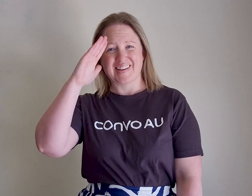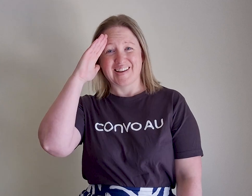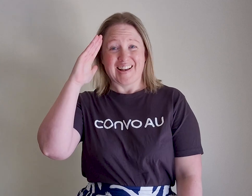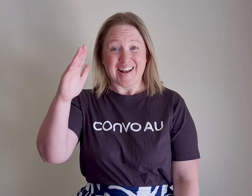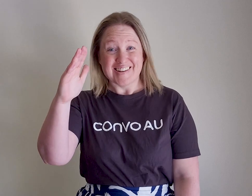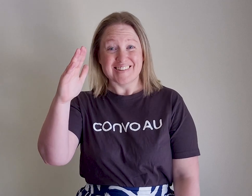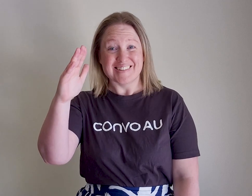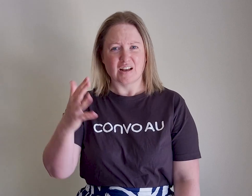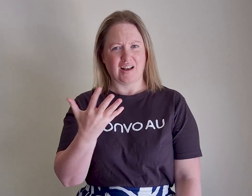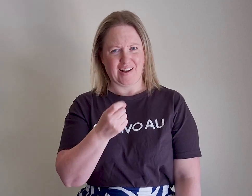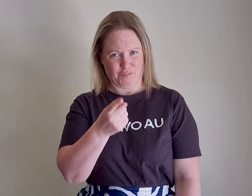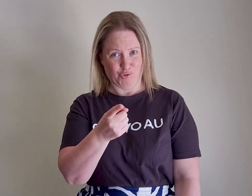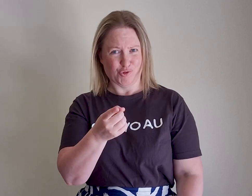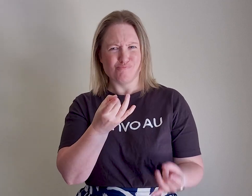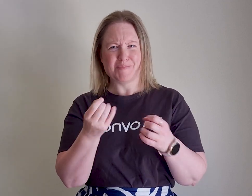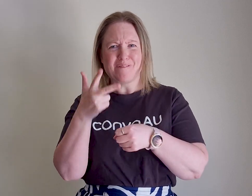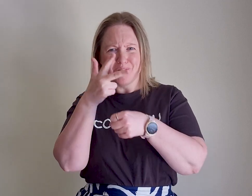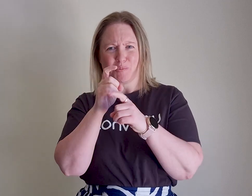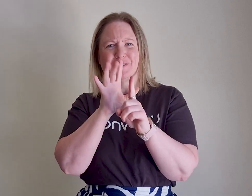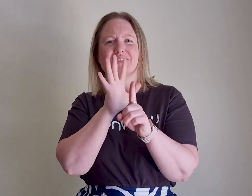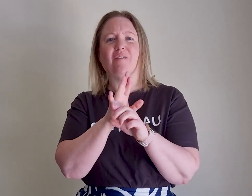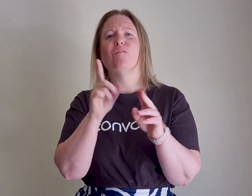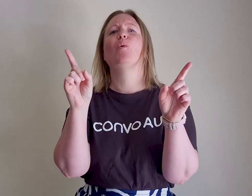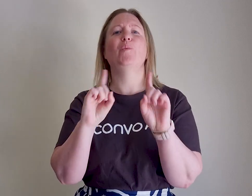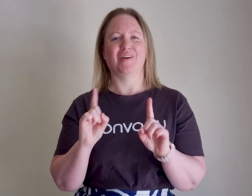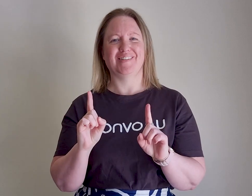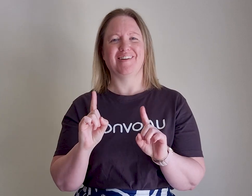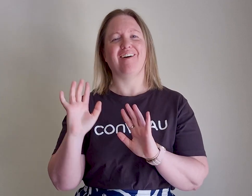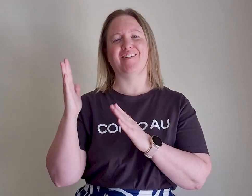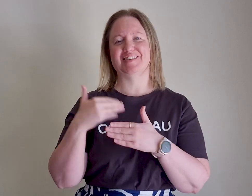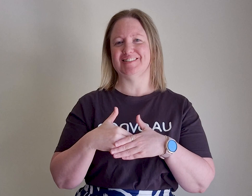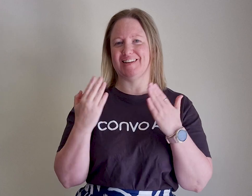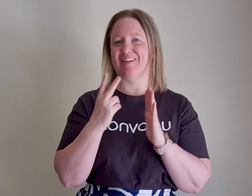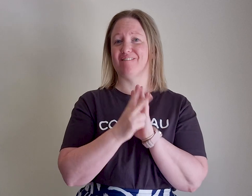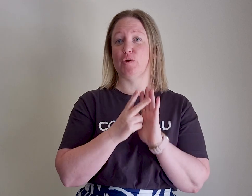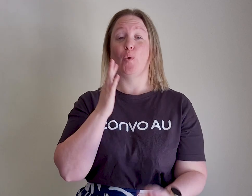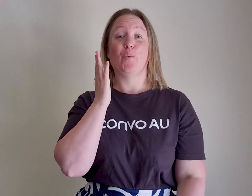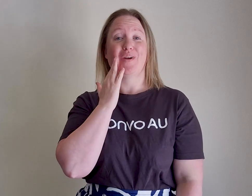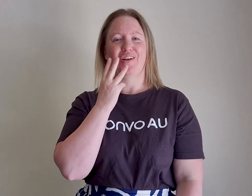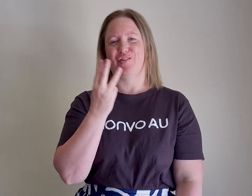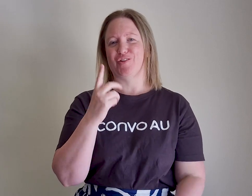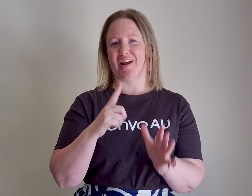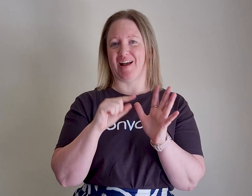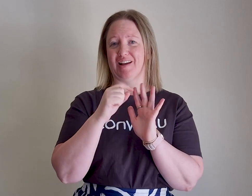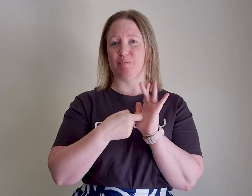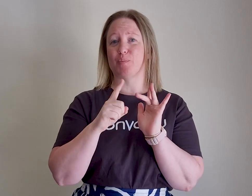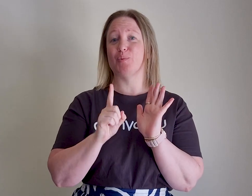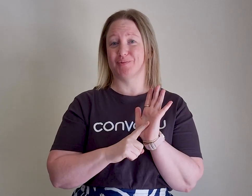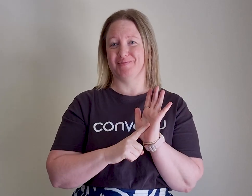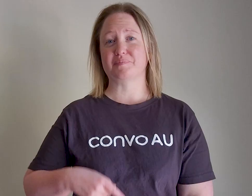Hi, have you prepared your video for Auslan Day next week on 13th April?